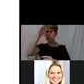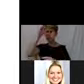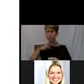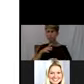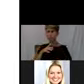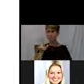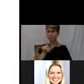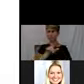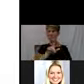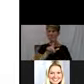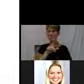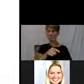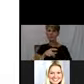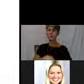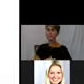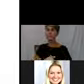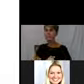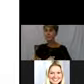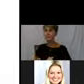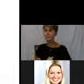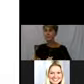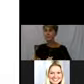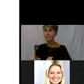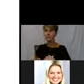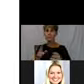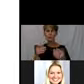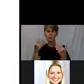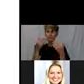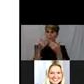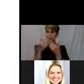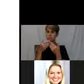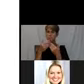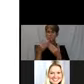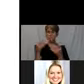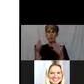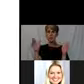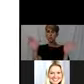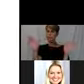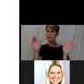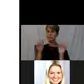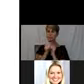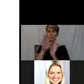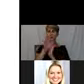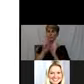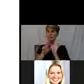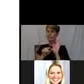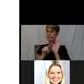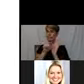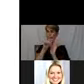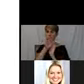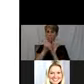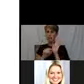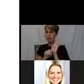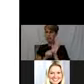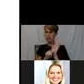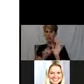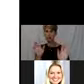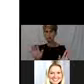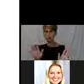in this picture and is very open with his background. So I'm not gonna share anything with you that he doesn't share publicly often.